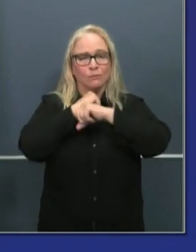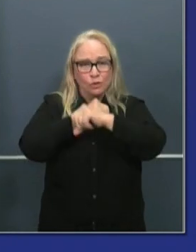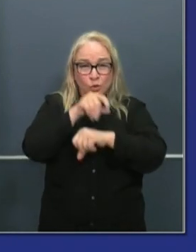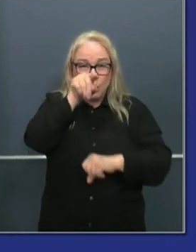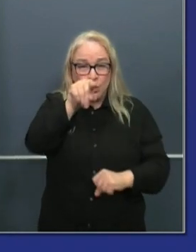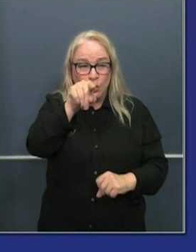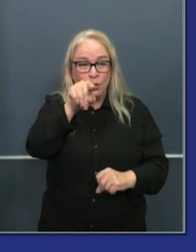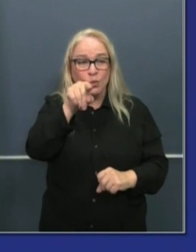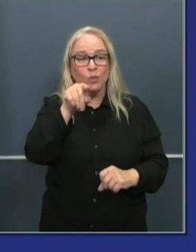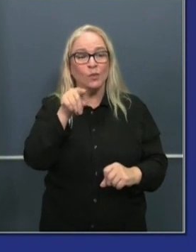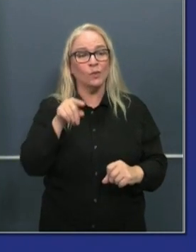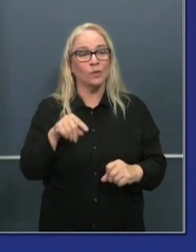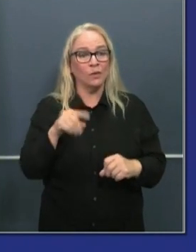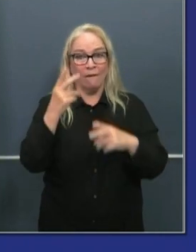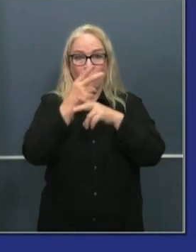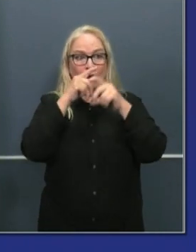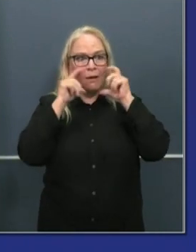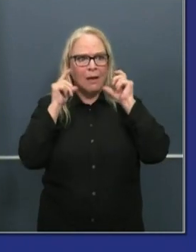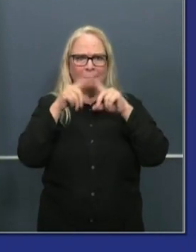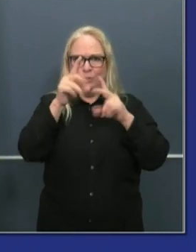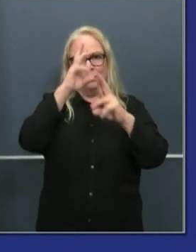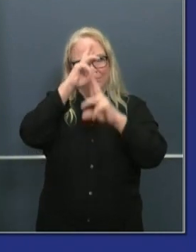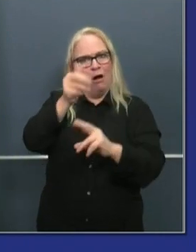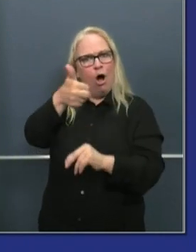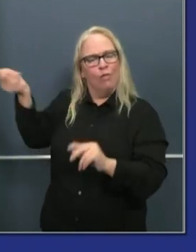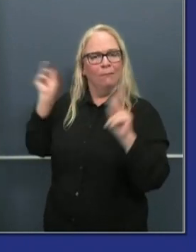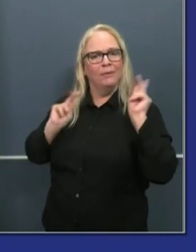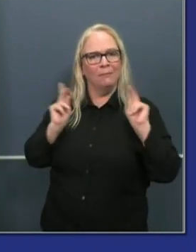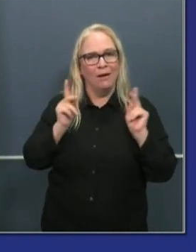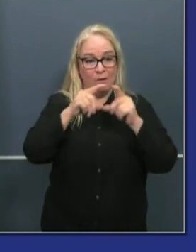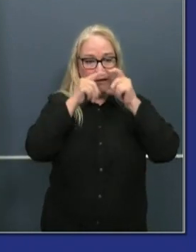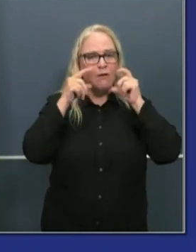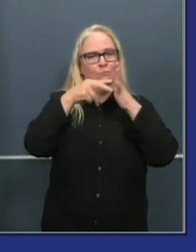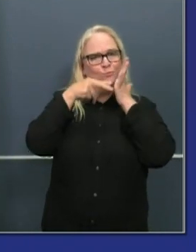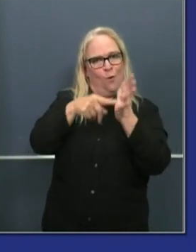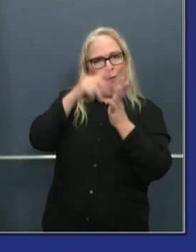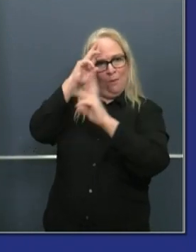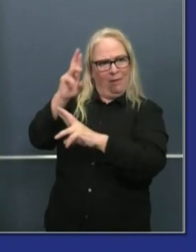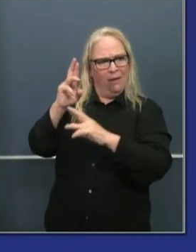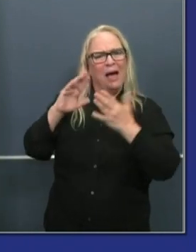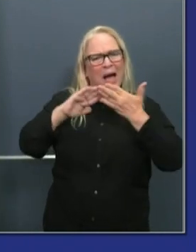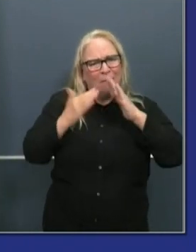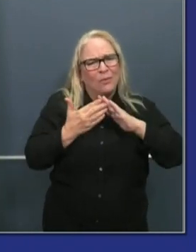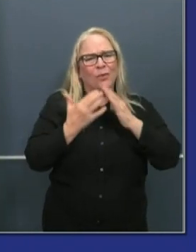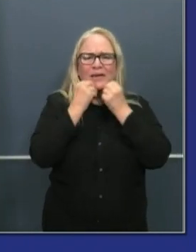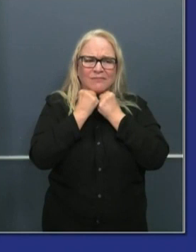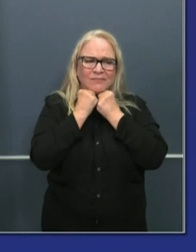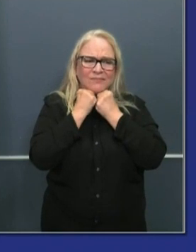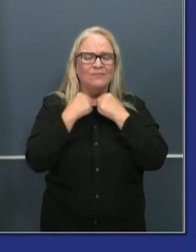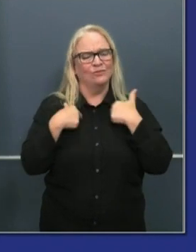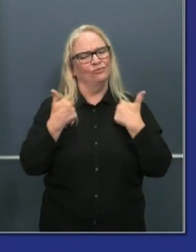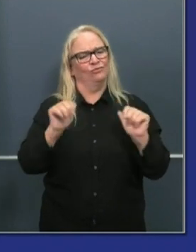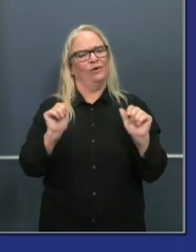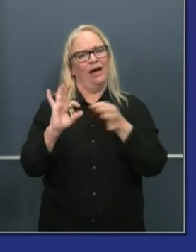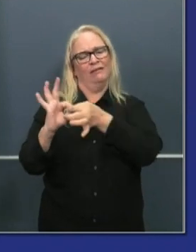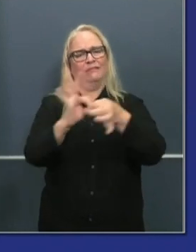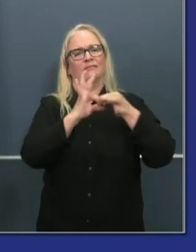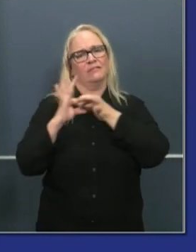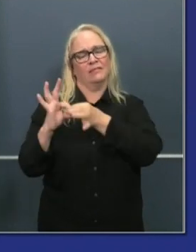DIVERSION AND CAN'T ACCOMMODATE FOR AN INCREASE AND FLOW. THAT'S THE SAME ARGUMENT WE EXTEND TO WEARING FACE COVERINGS AND THE MANDATE ON WEARING MASKS. A WAY OF PROTECTING YOU AND ALSO RESPECTING OTHERS IN THE